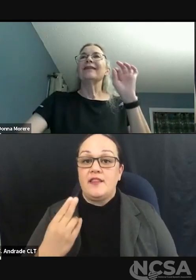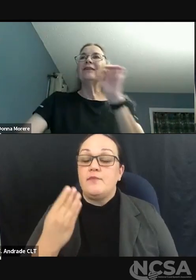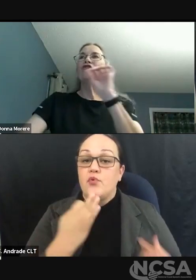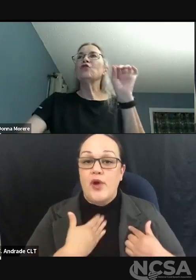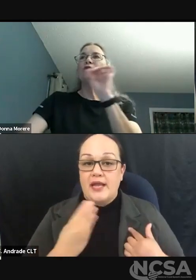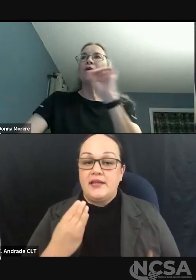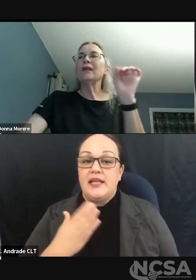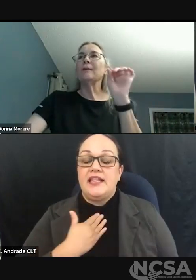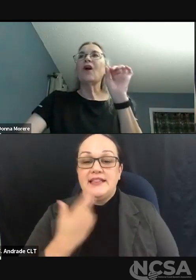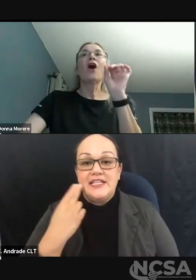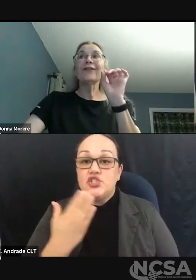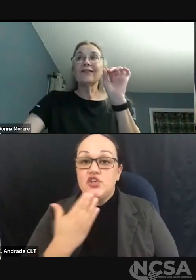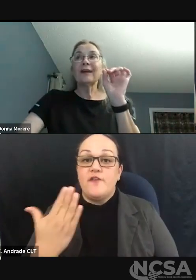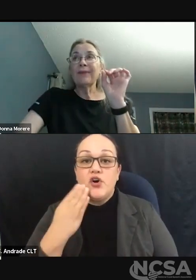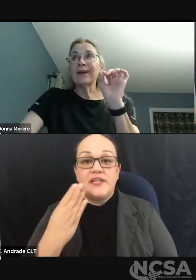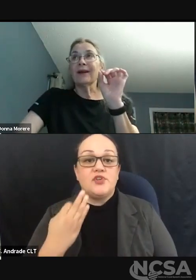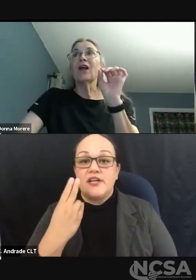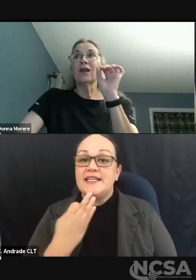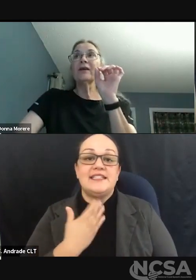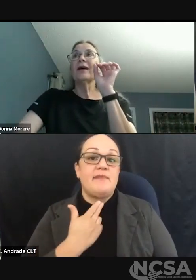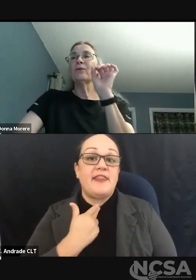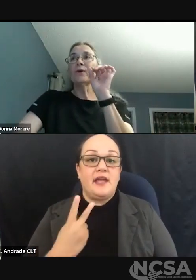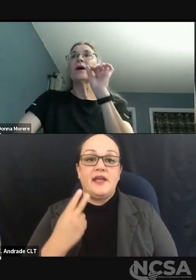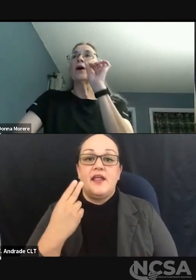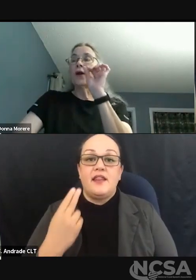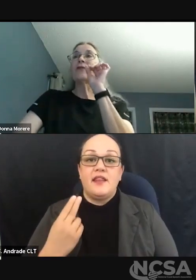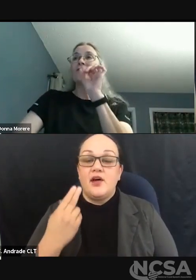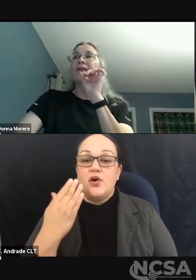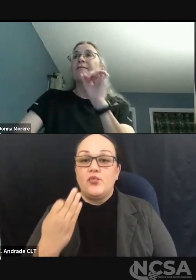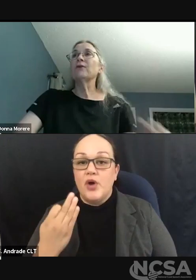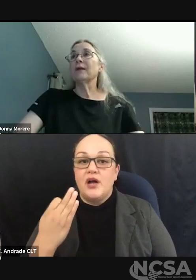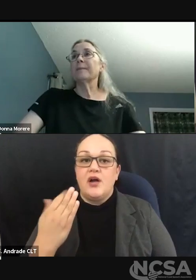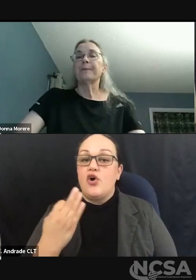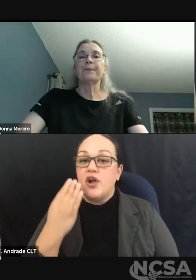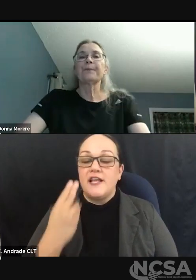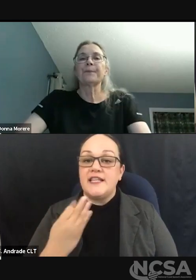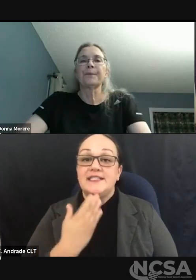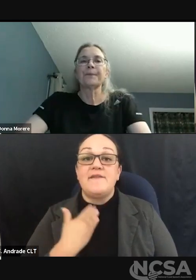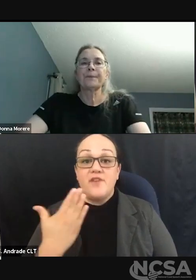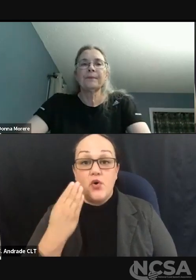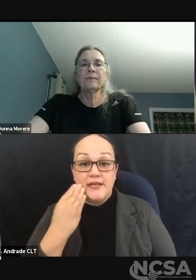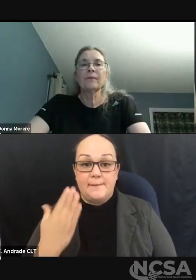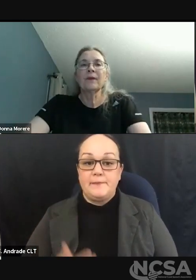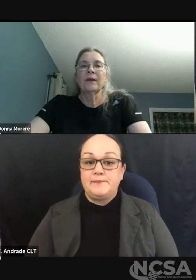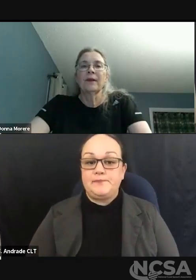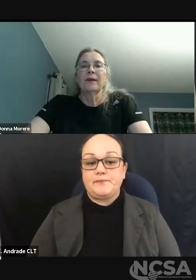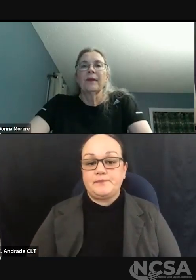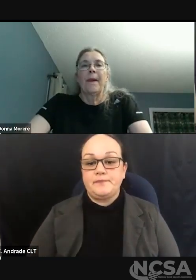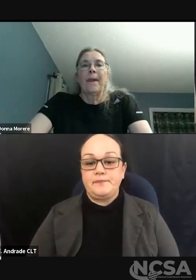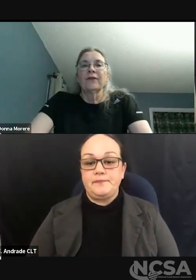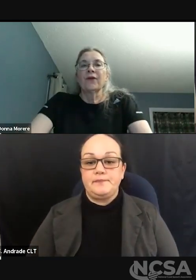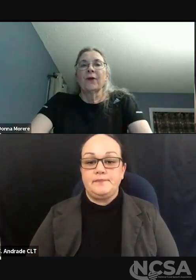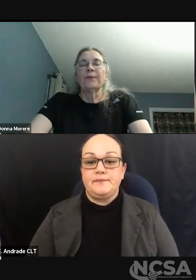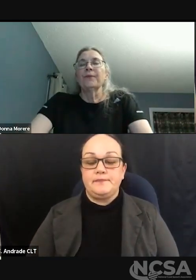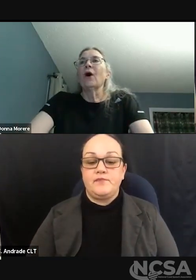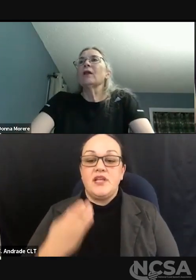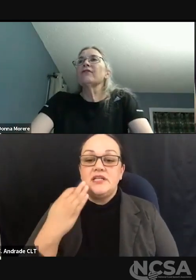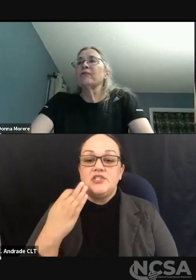these 2 phonemes aren't the same thing /oe/ and /ruh/ are not the same phonemes.